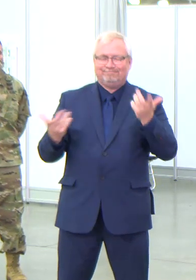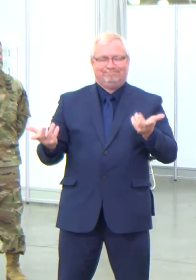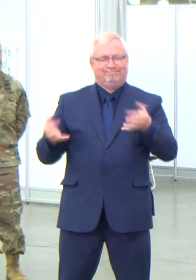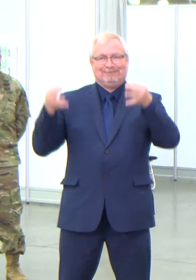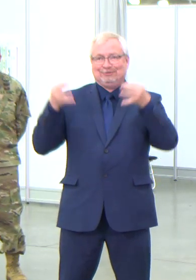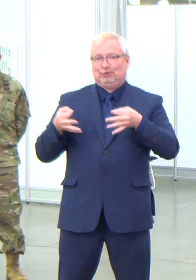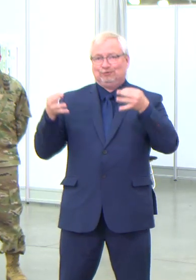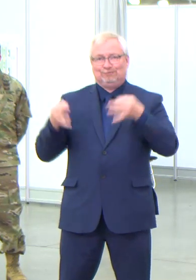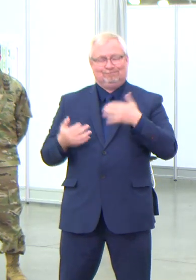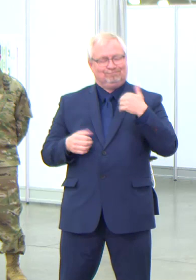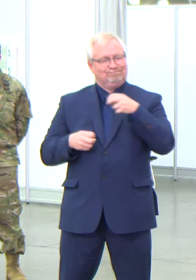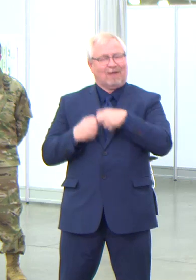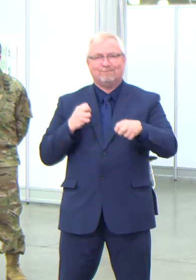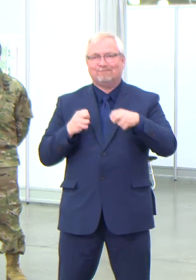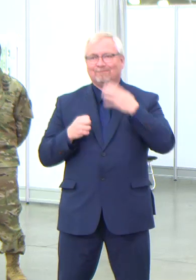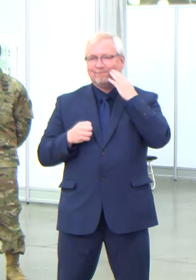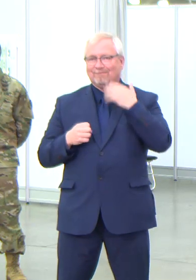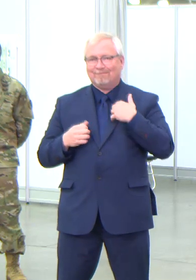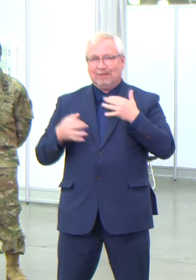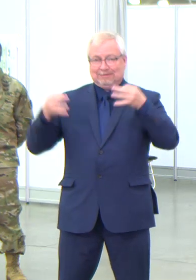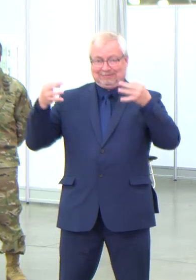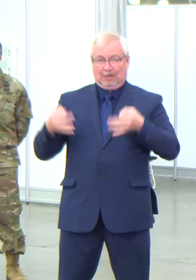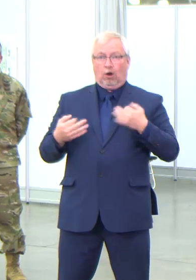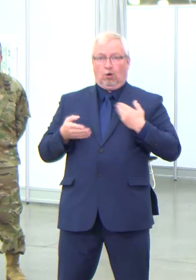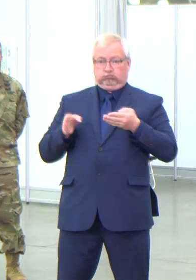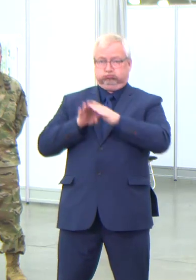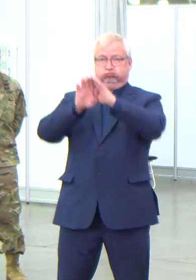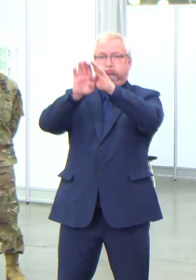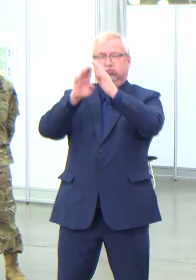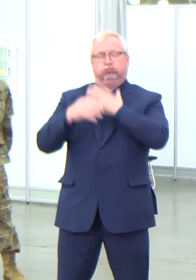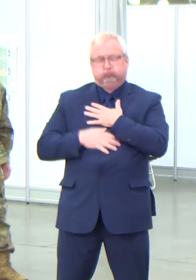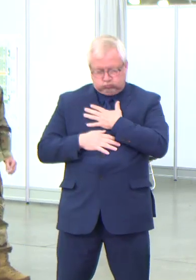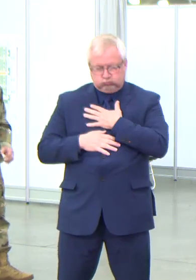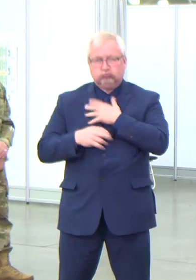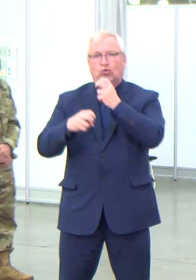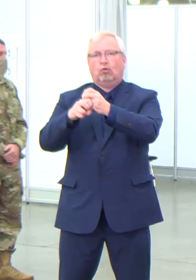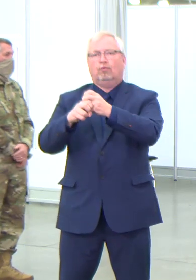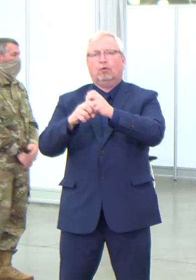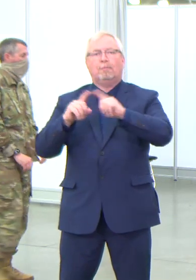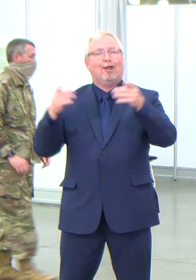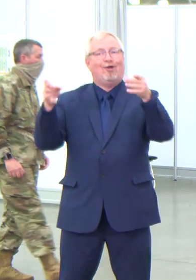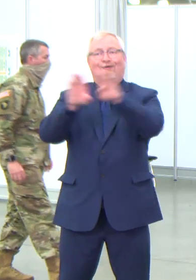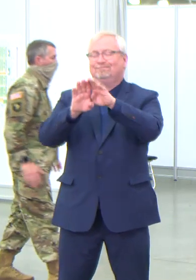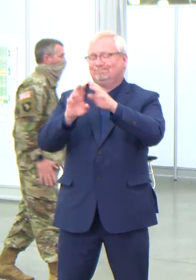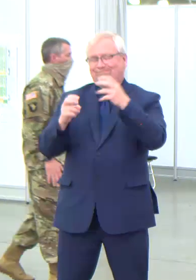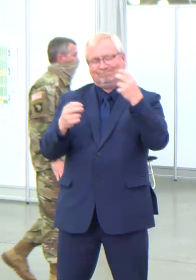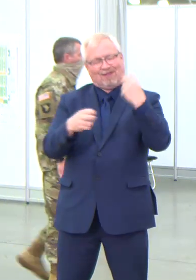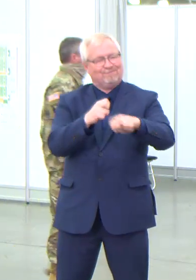ones that we made to close things down, which were extremely difficult.